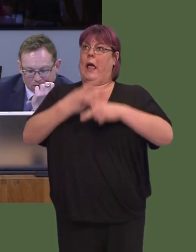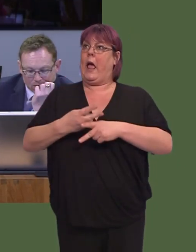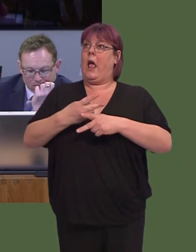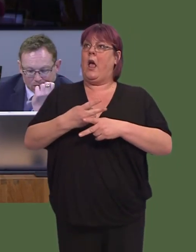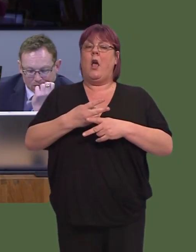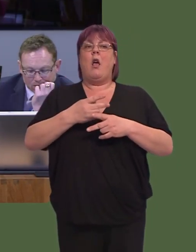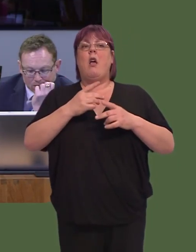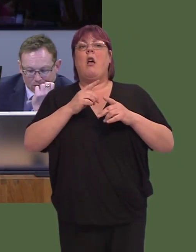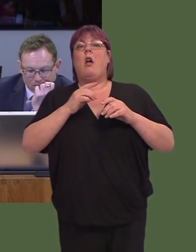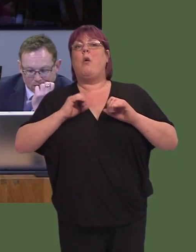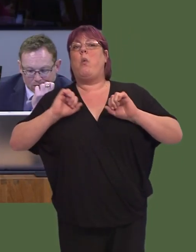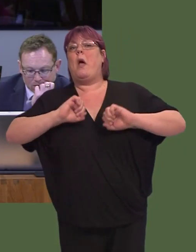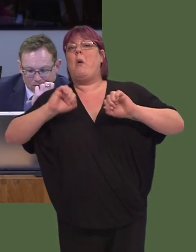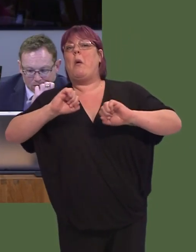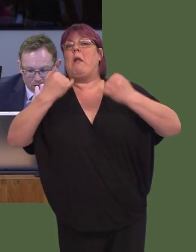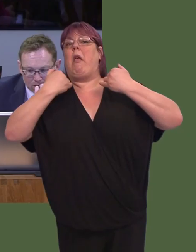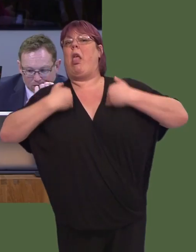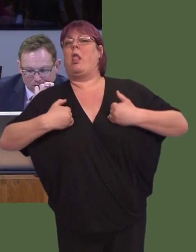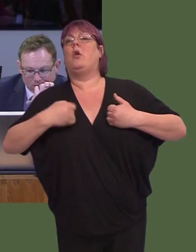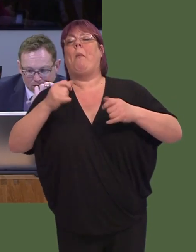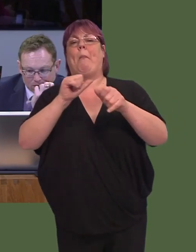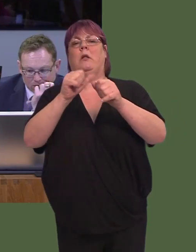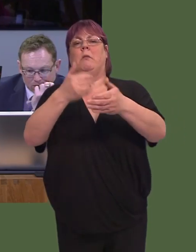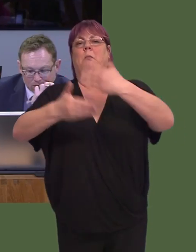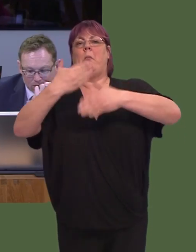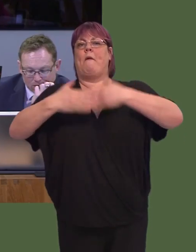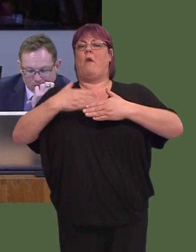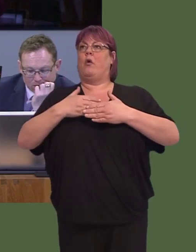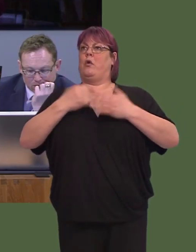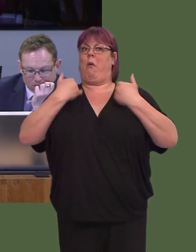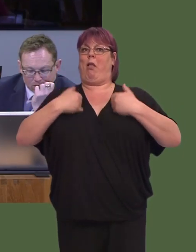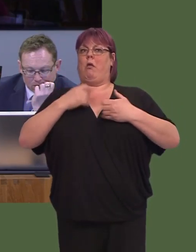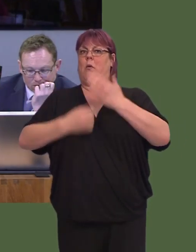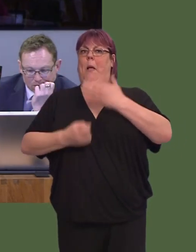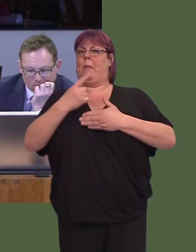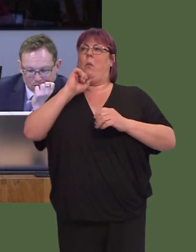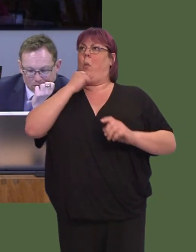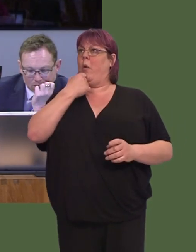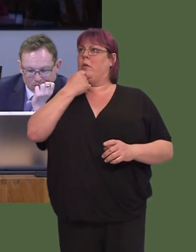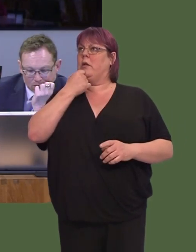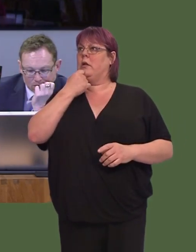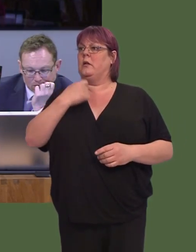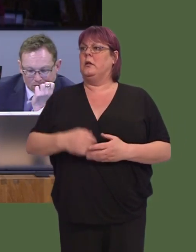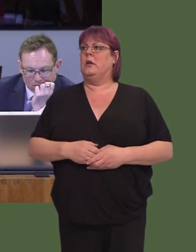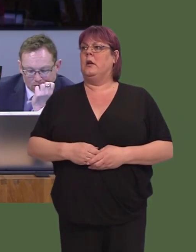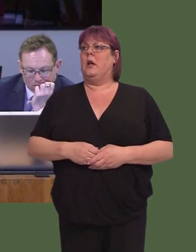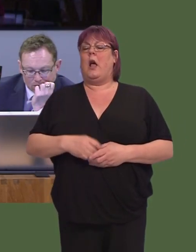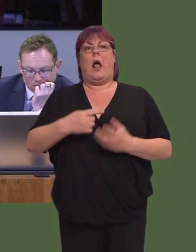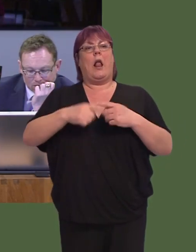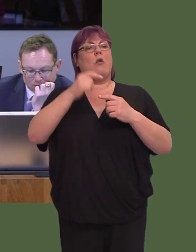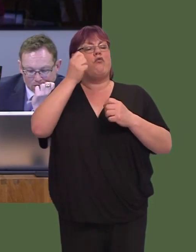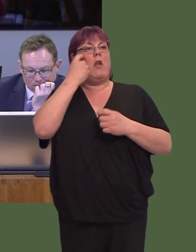cure, and showed an enormous maturity on behalf of the public, something we tend to talk down sometimes, I think, here.